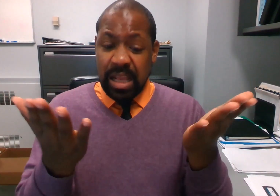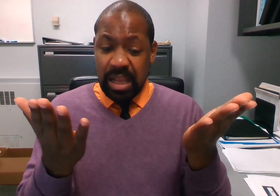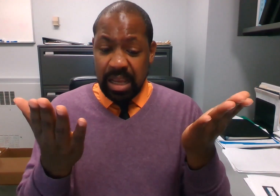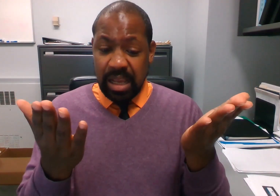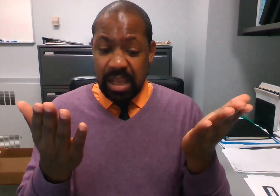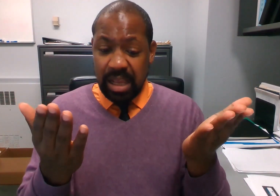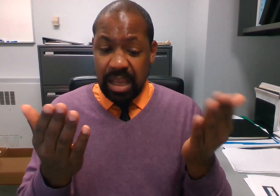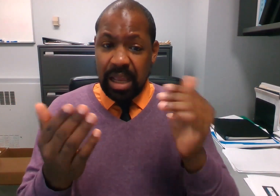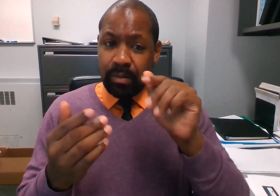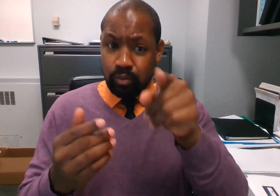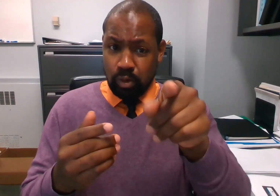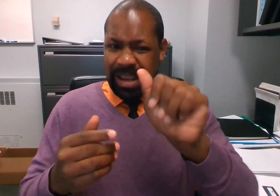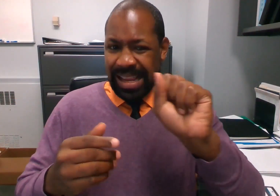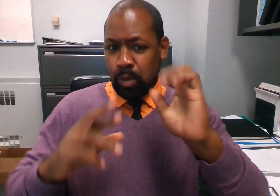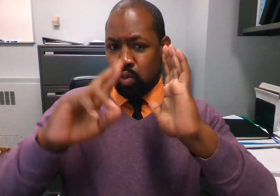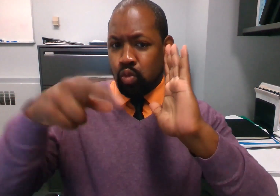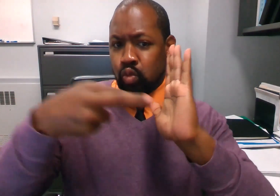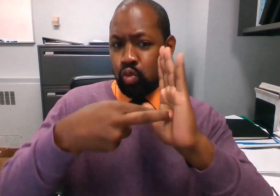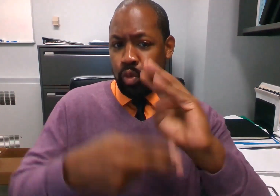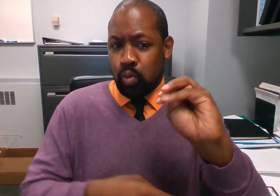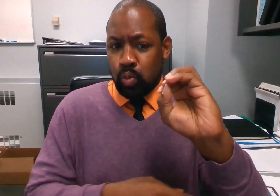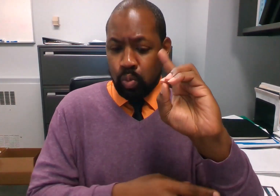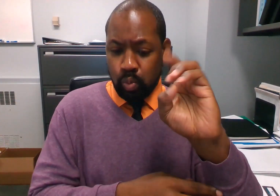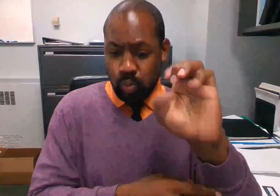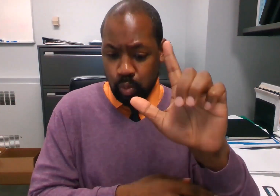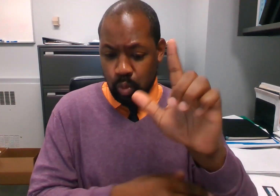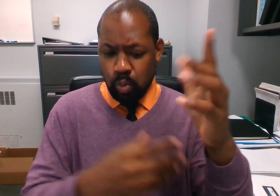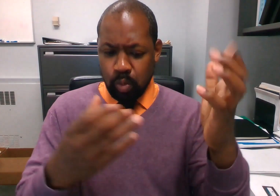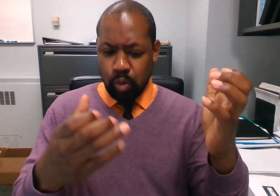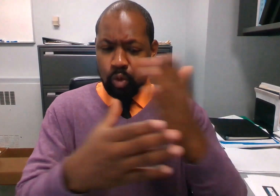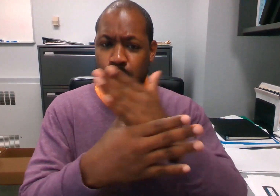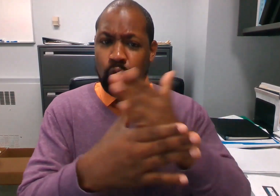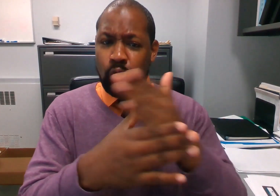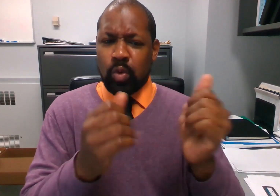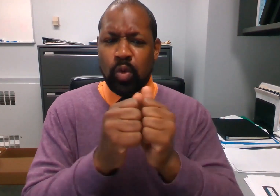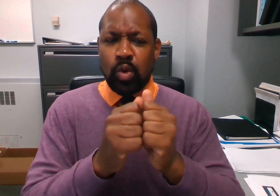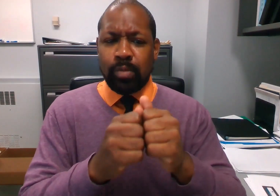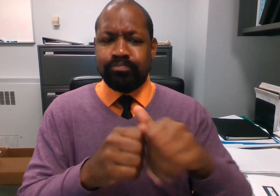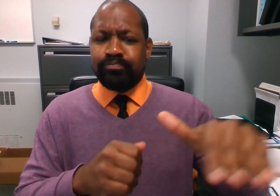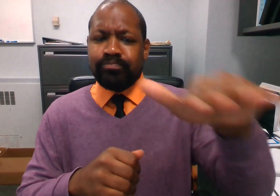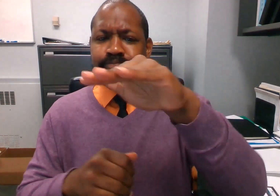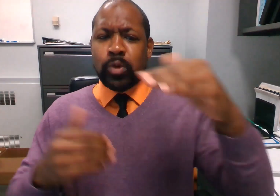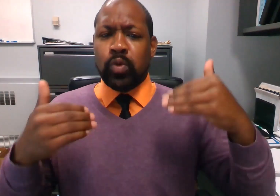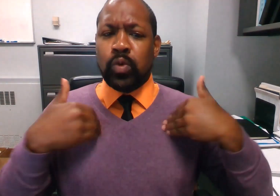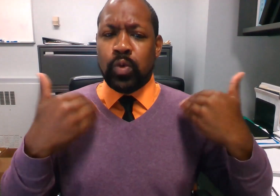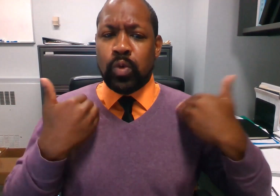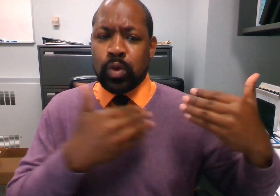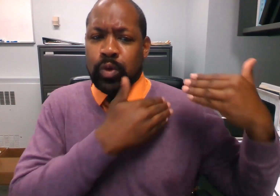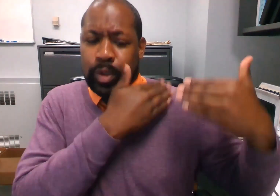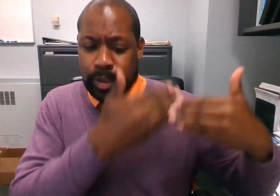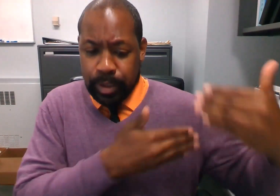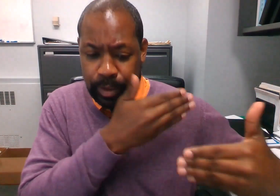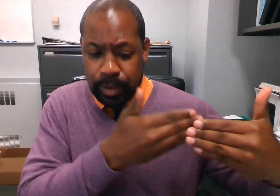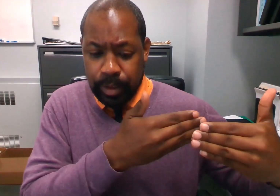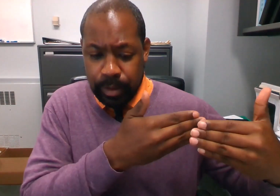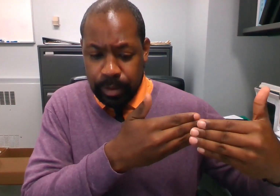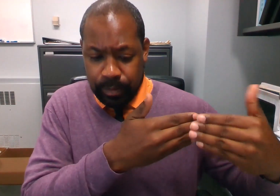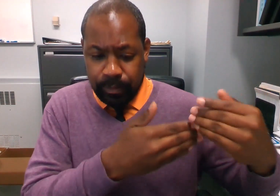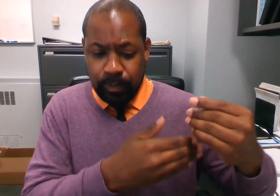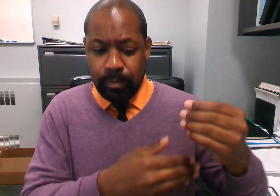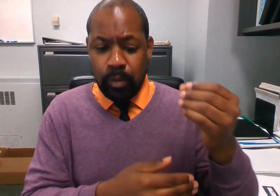I'm wondering if there's anything that you as a role model would like to recommend to our youth